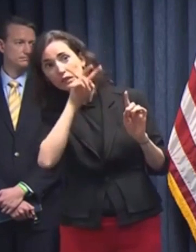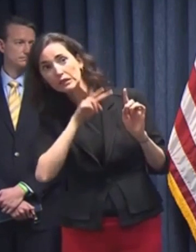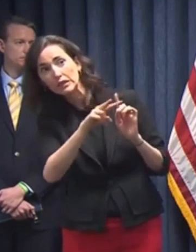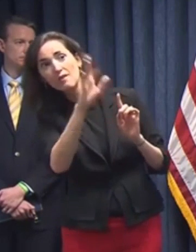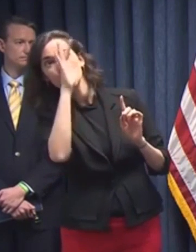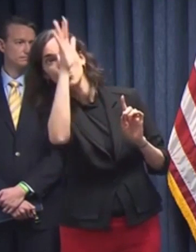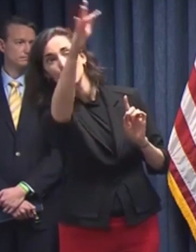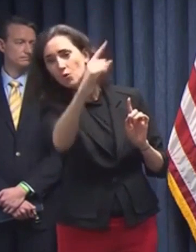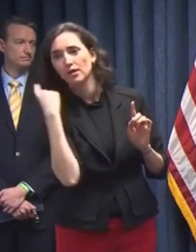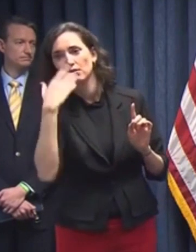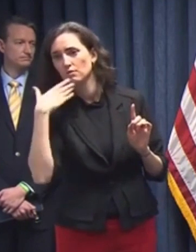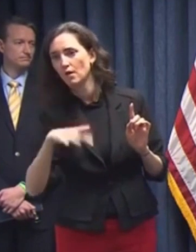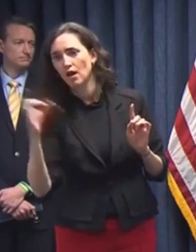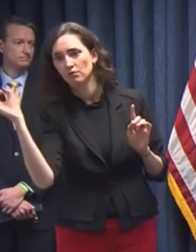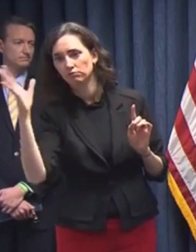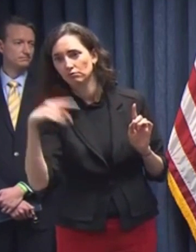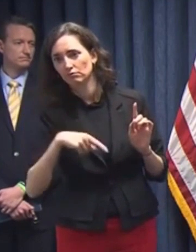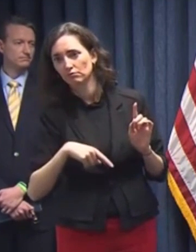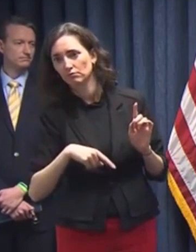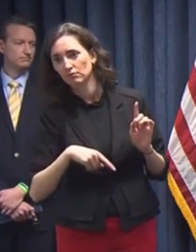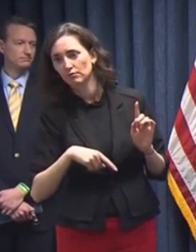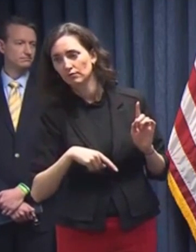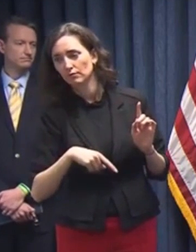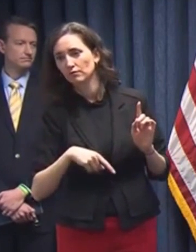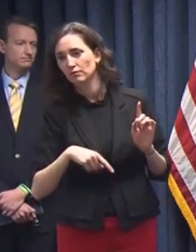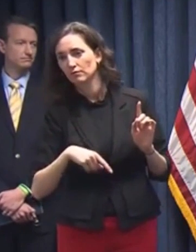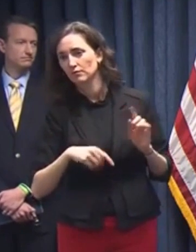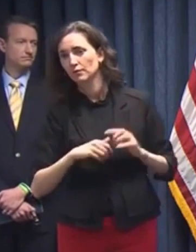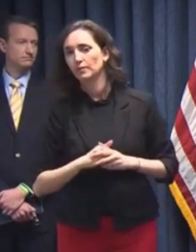FOX 44 NEWS